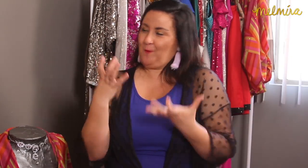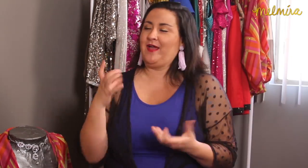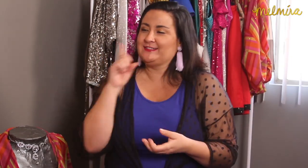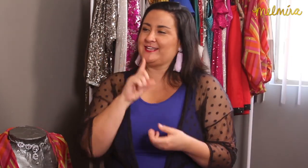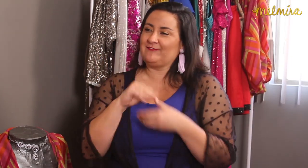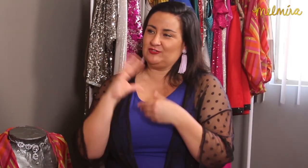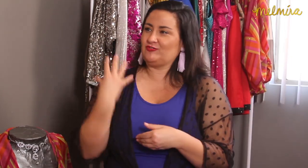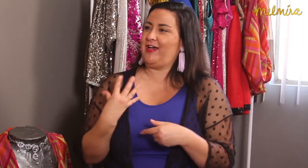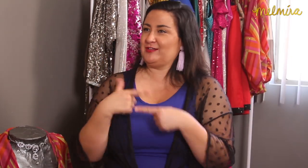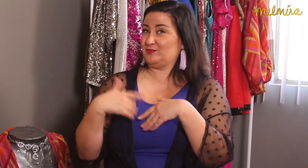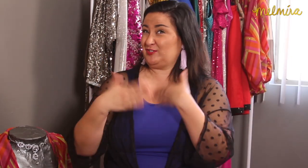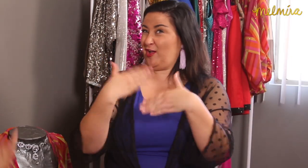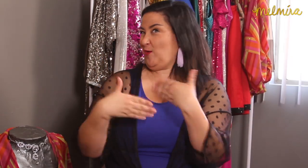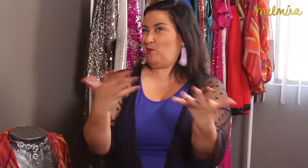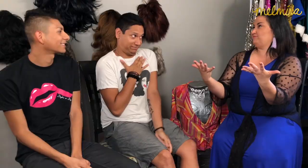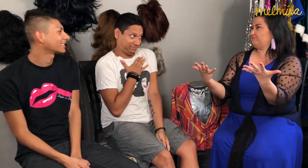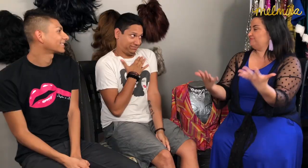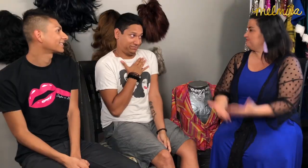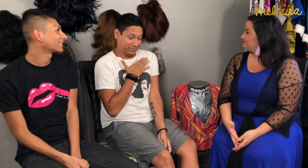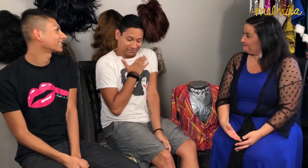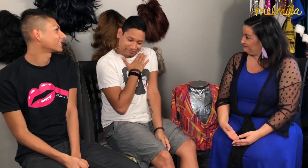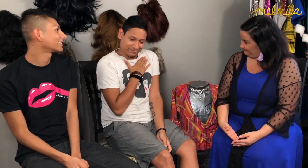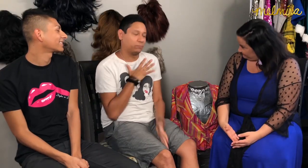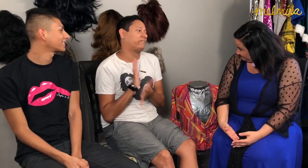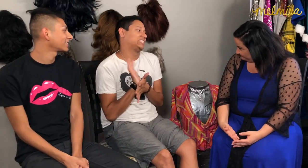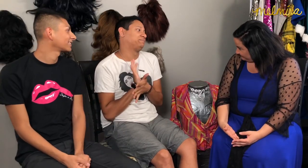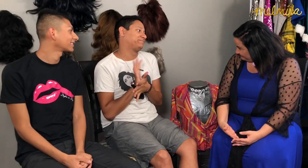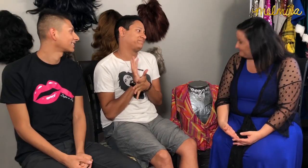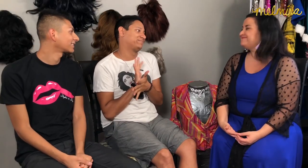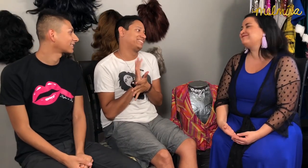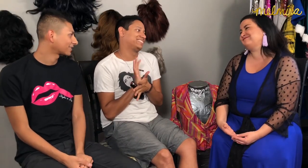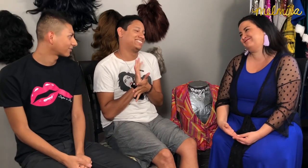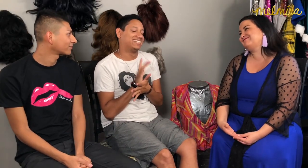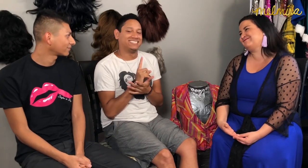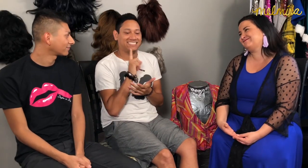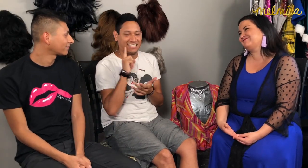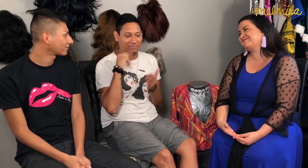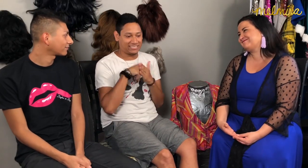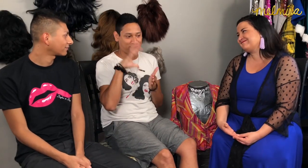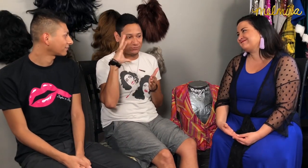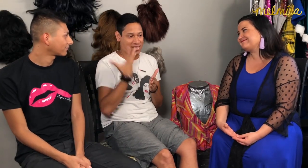Where do you want Deafies in Drag to go? For me, movies. Movies.